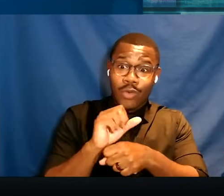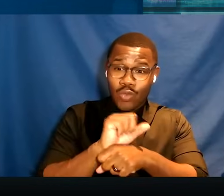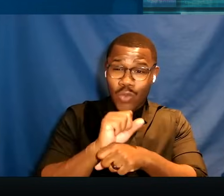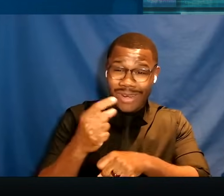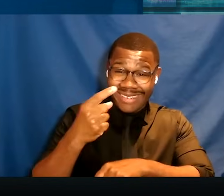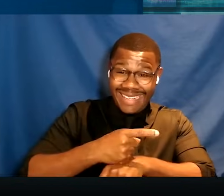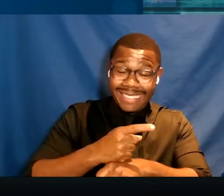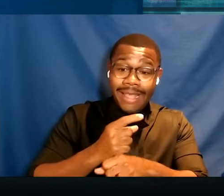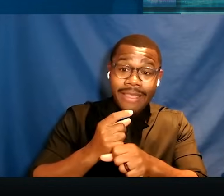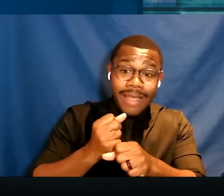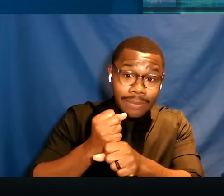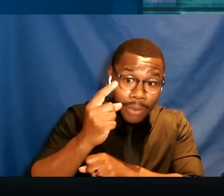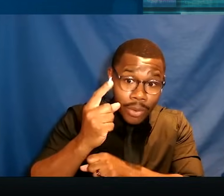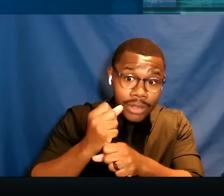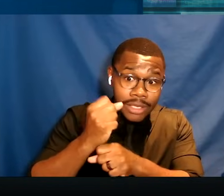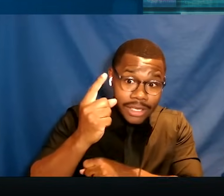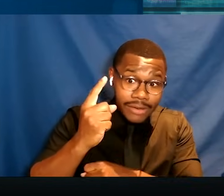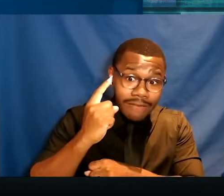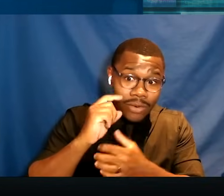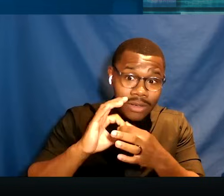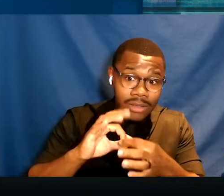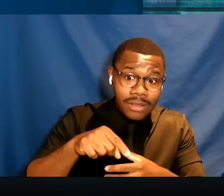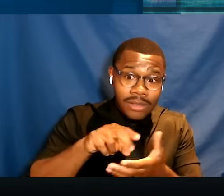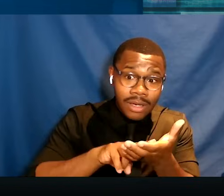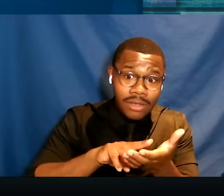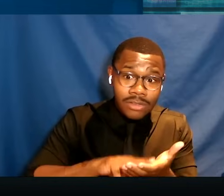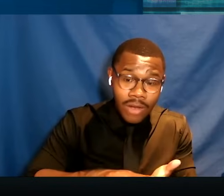So over the term of the contract, that's, you know, multiply that out.